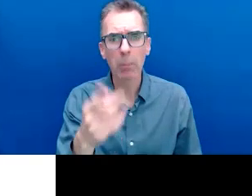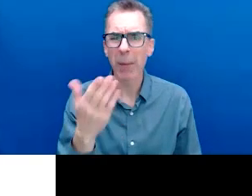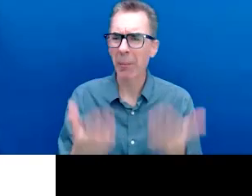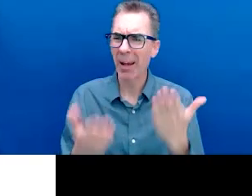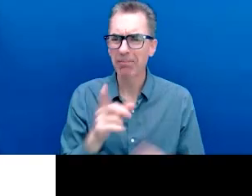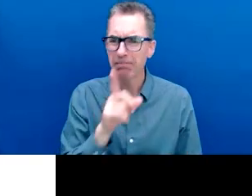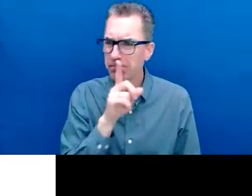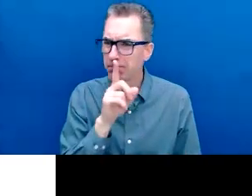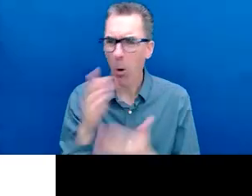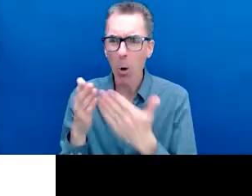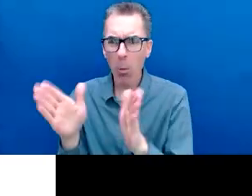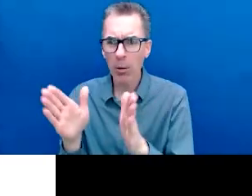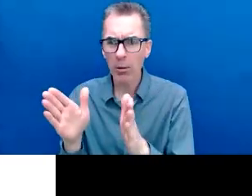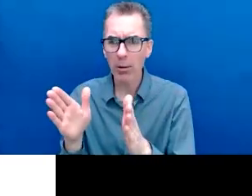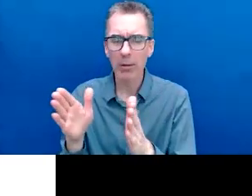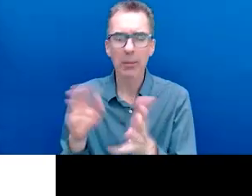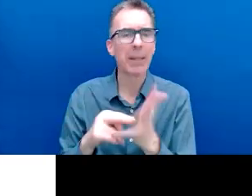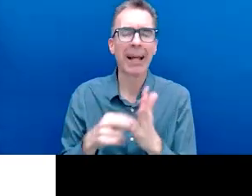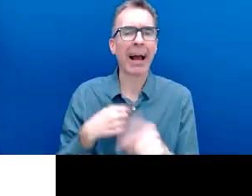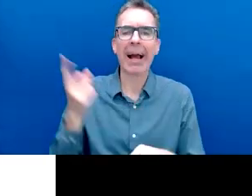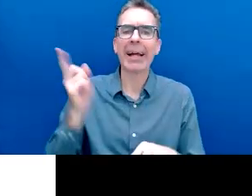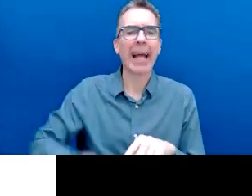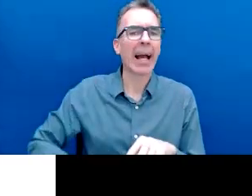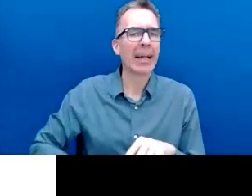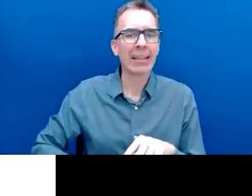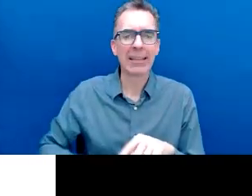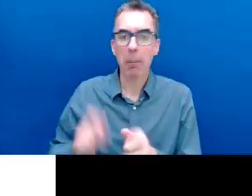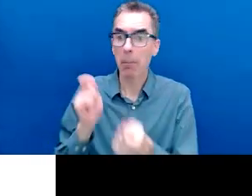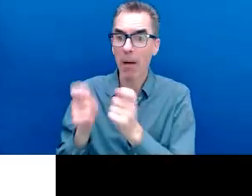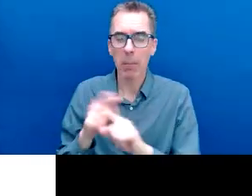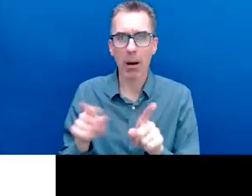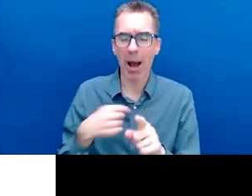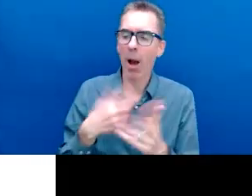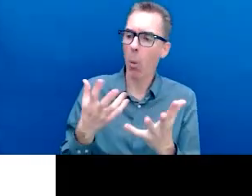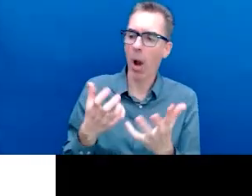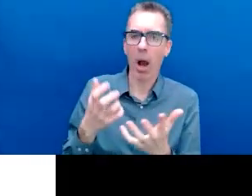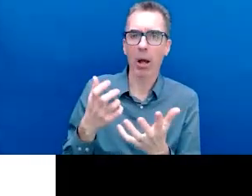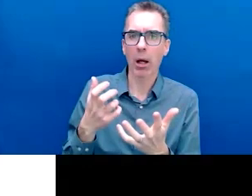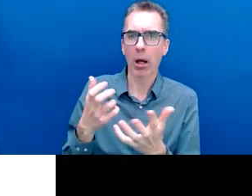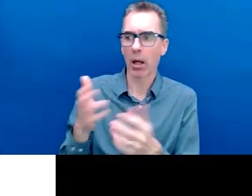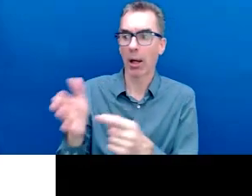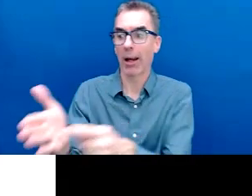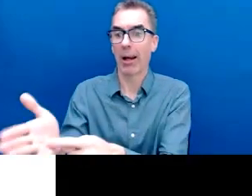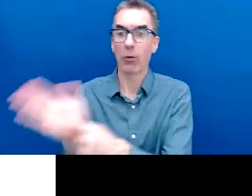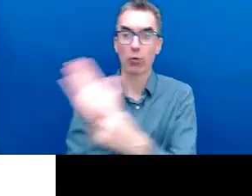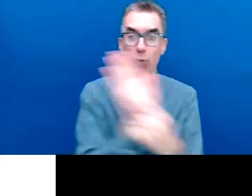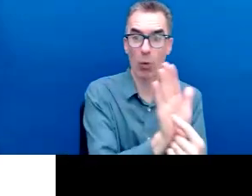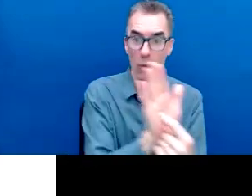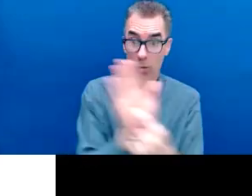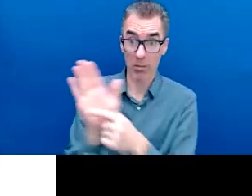really make any modifications to it, you just kind of want to use it as is. The library has many, many of those.